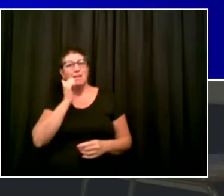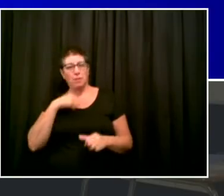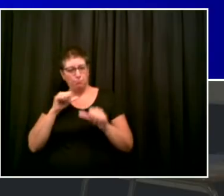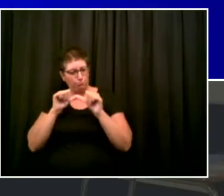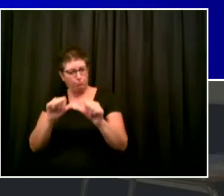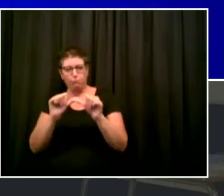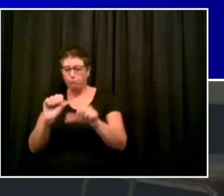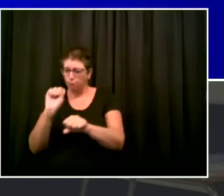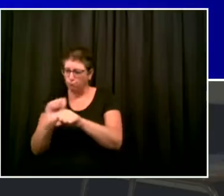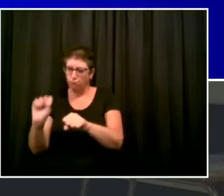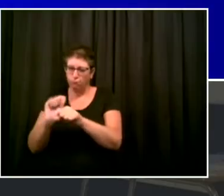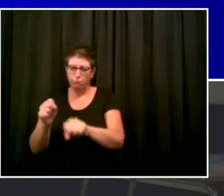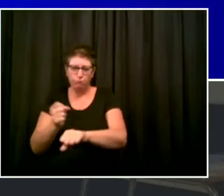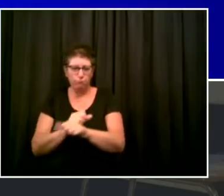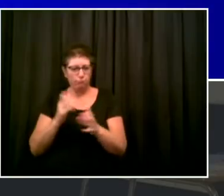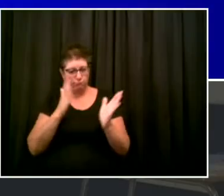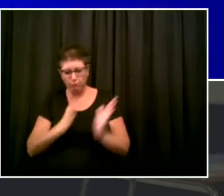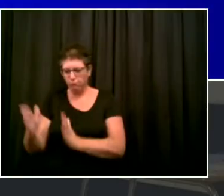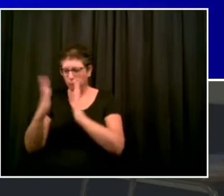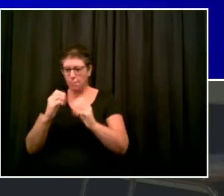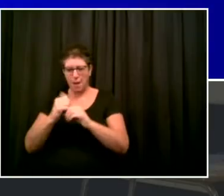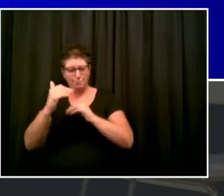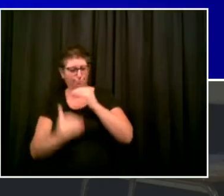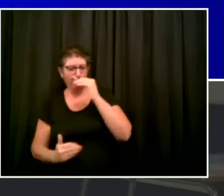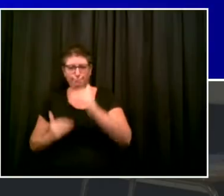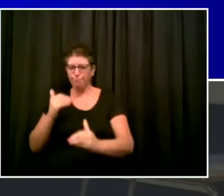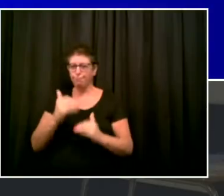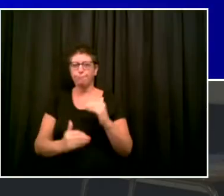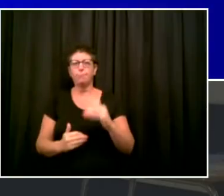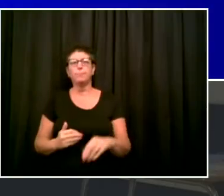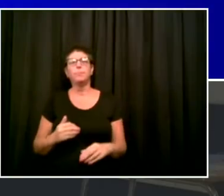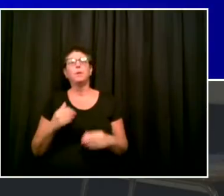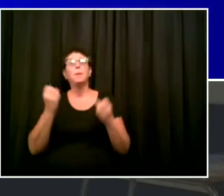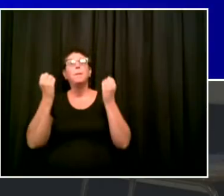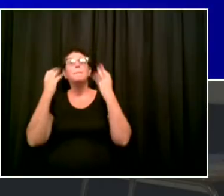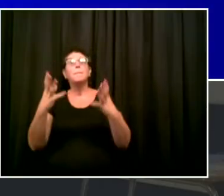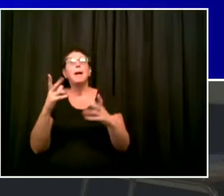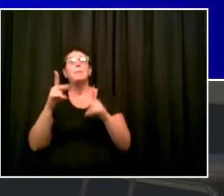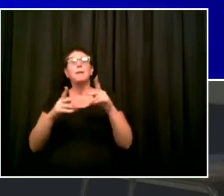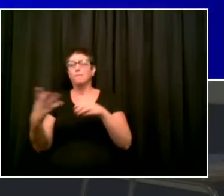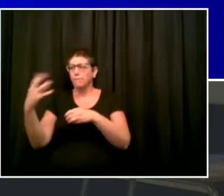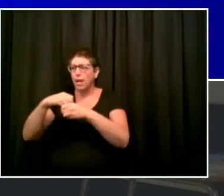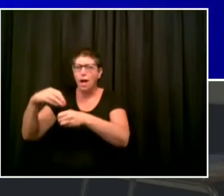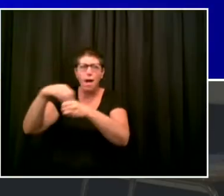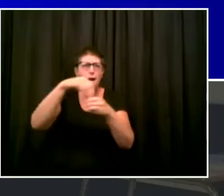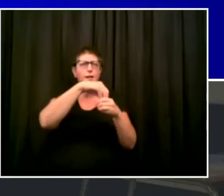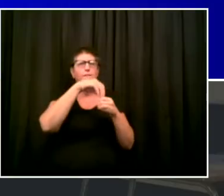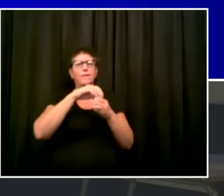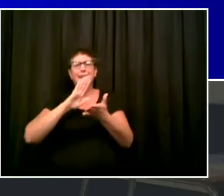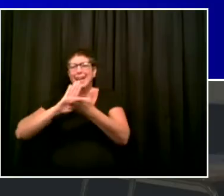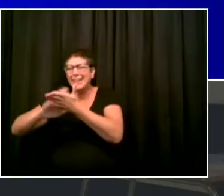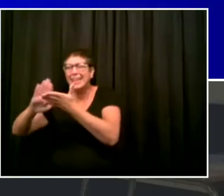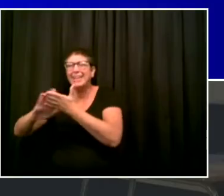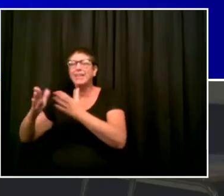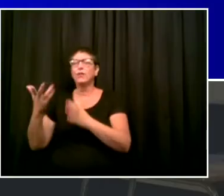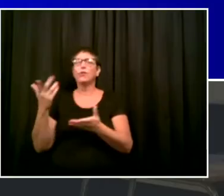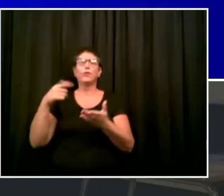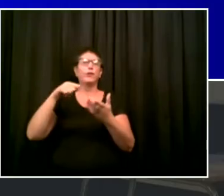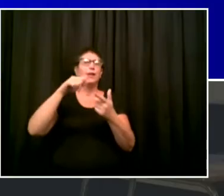SURE OUR CHILDREN GET WHAT THEY NEED AND GET THEM QUICKLY. SO,E WCONTINUE THIS WORK EVERY DAY WITH THE FOLKS WORKNGI IN THE BUILDINGS, WITH OUR